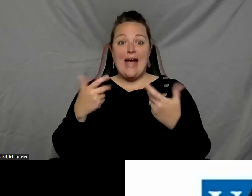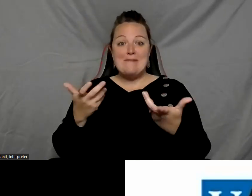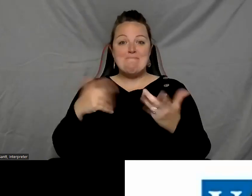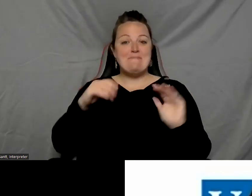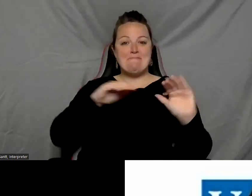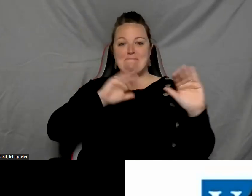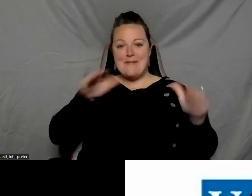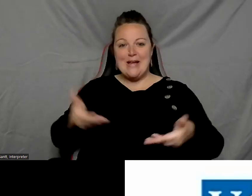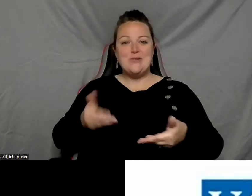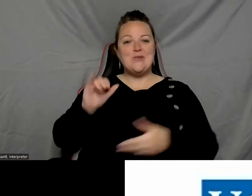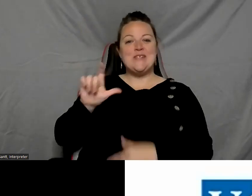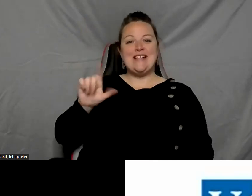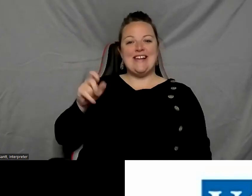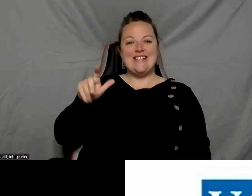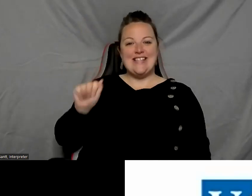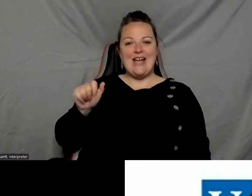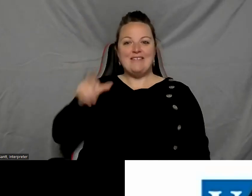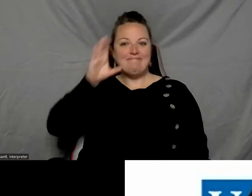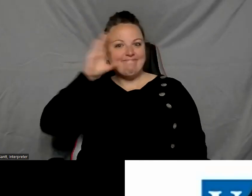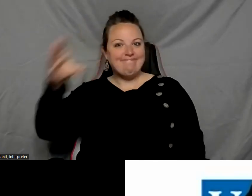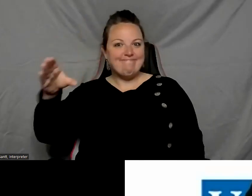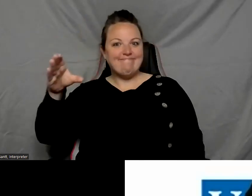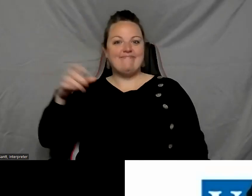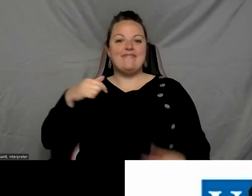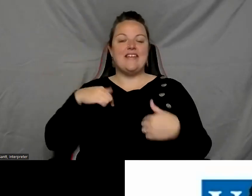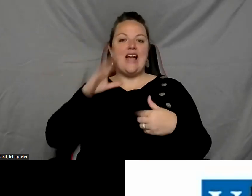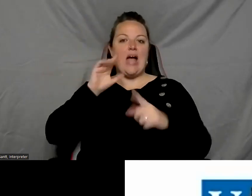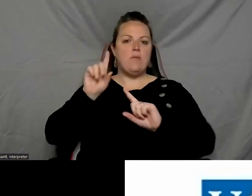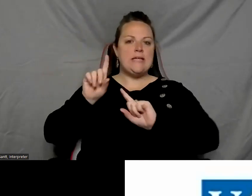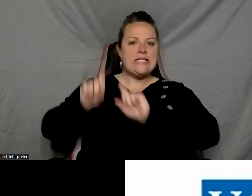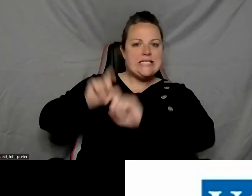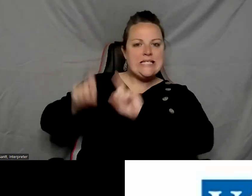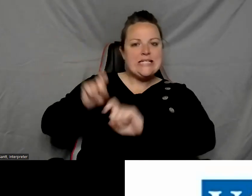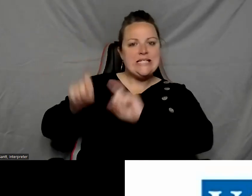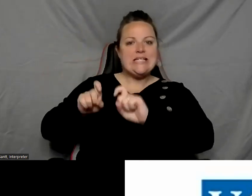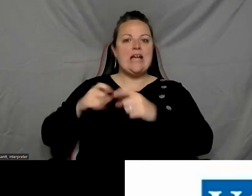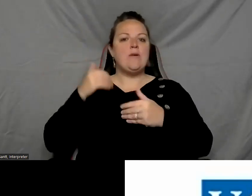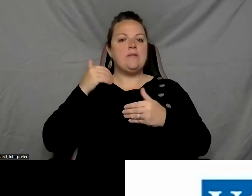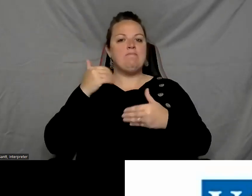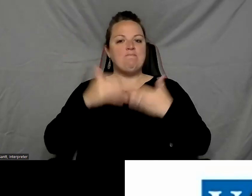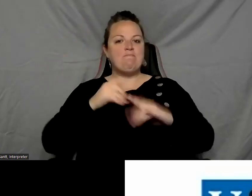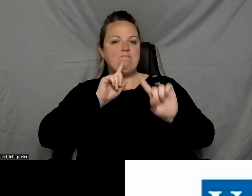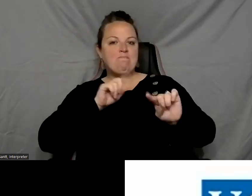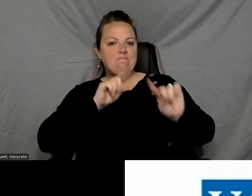Lexia to you to say hi, and I will be asking her questions as she walks through her journey